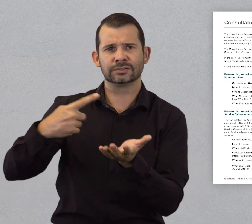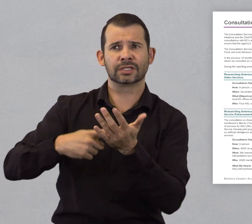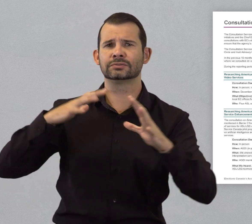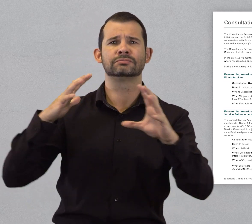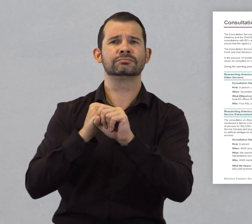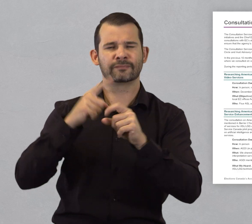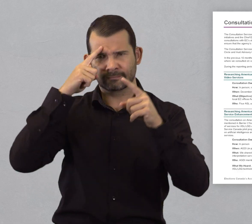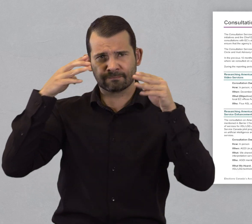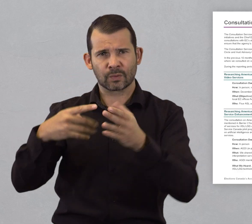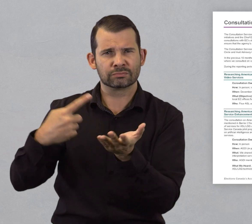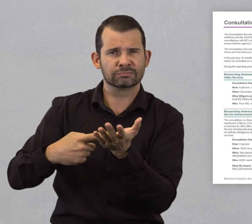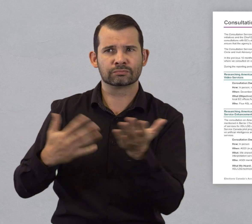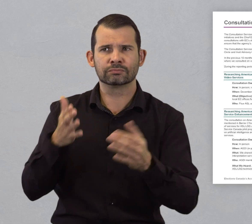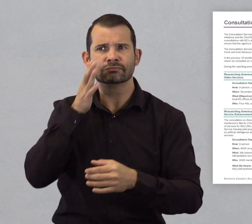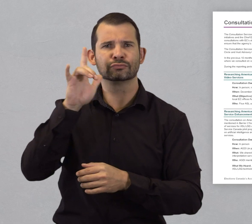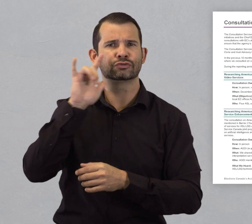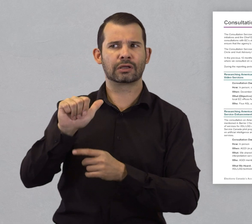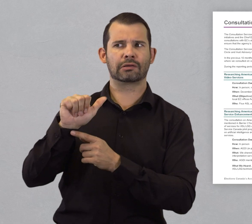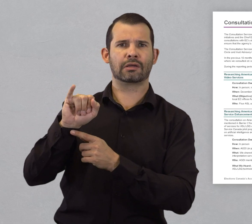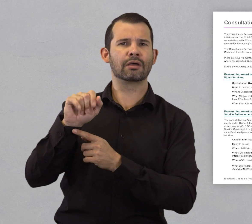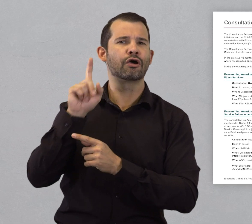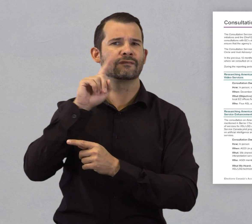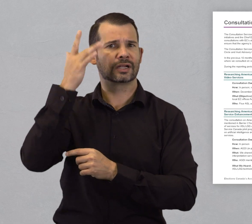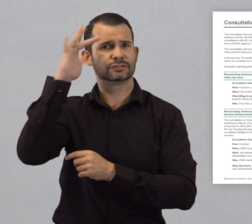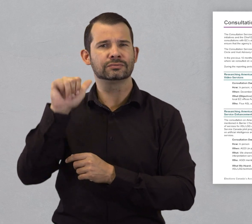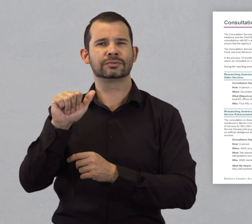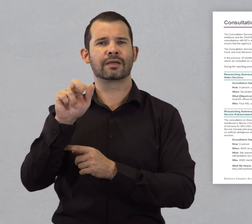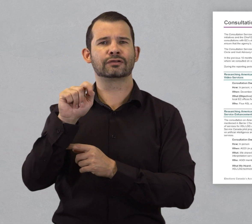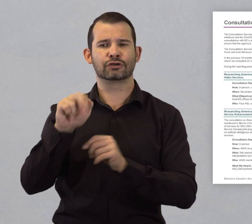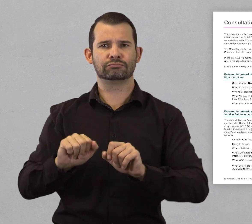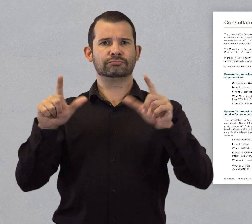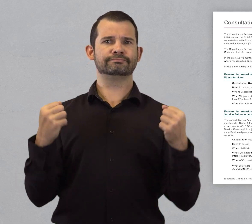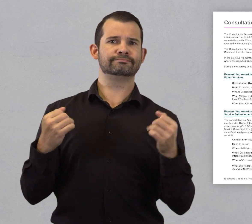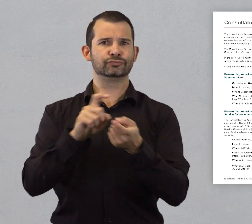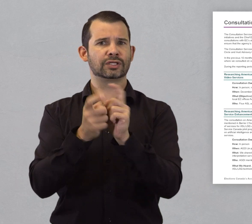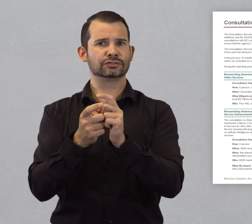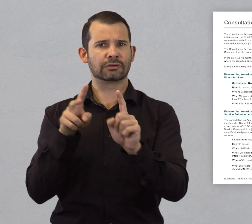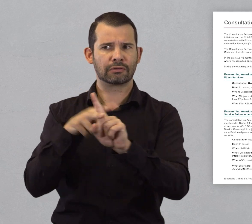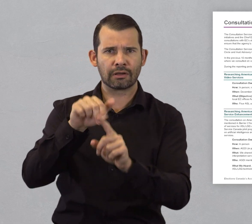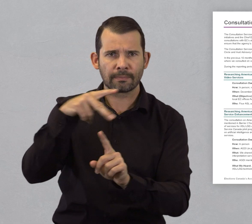with a focus on artificial intelligence and avatar translation applications, which are